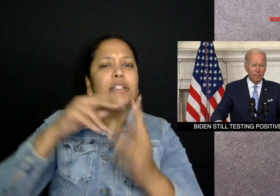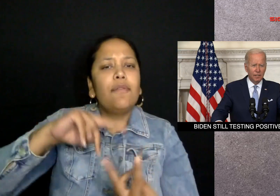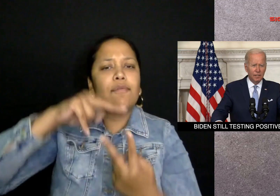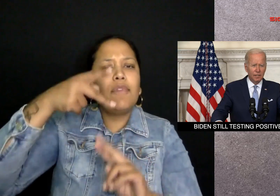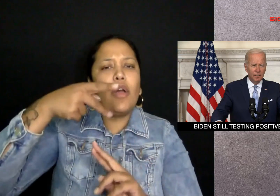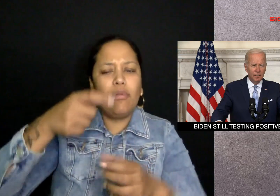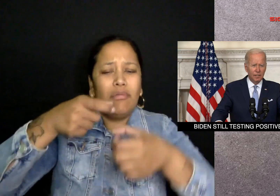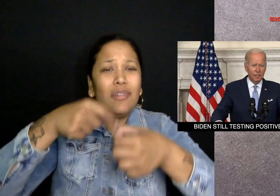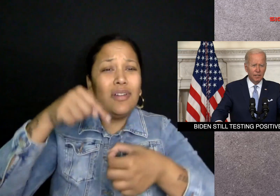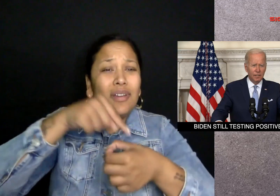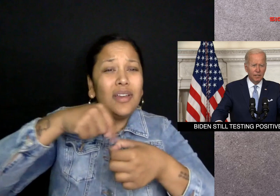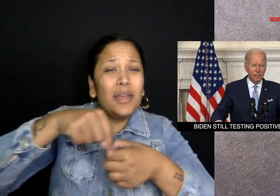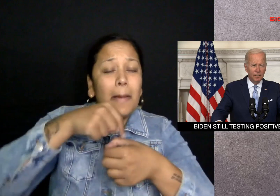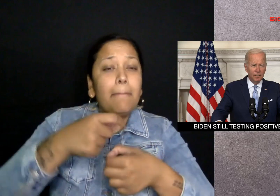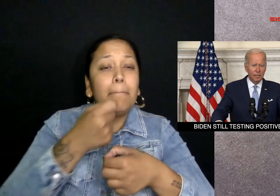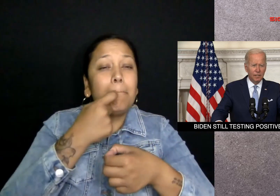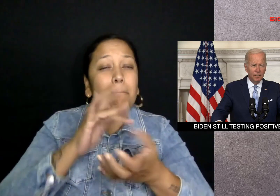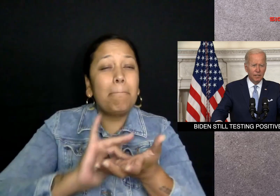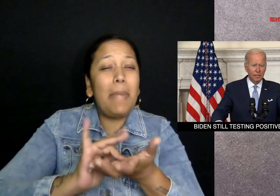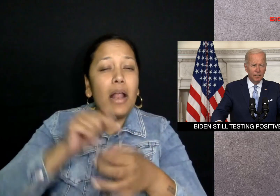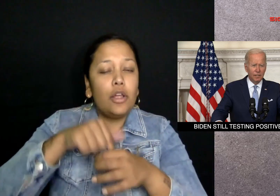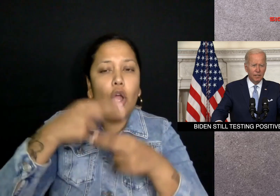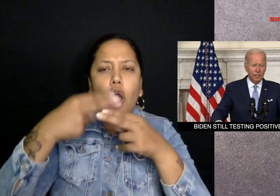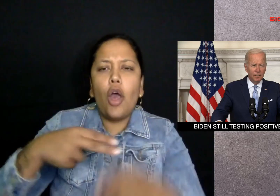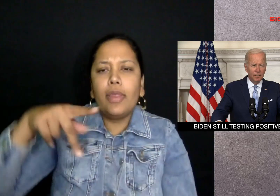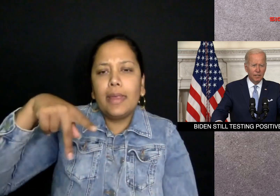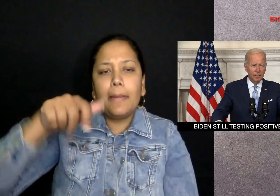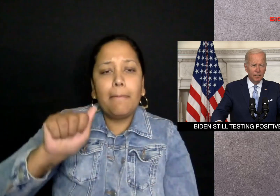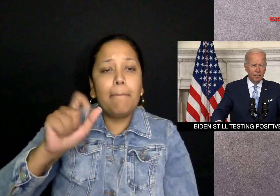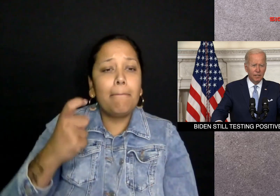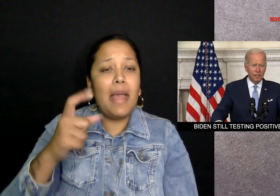which happens to some people who take the antiviral paxlovid